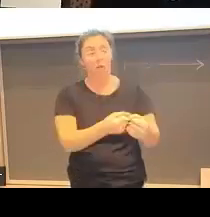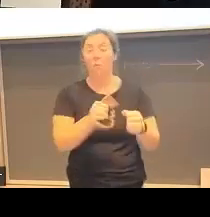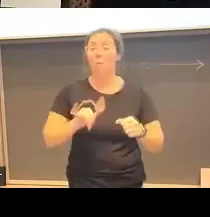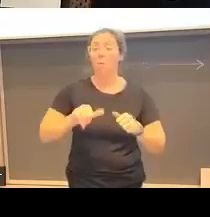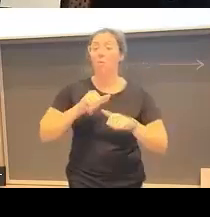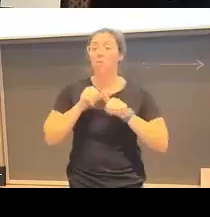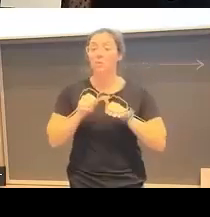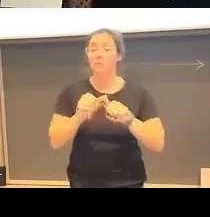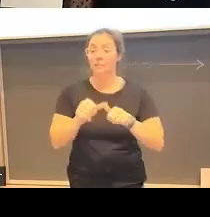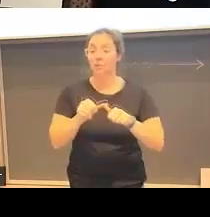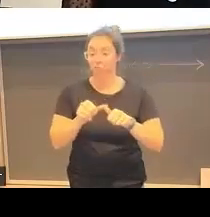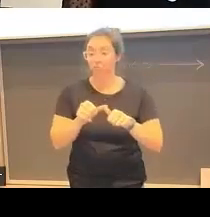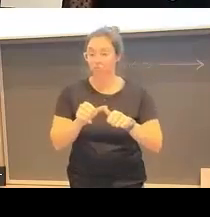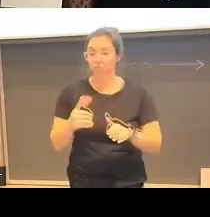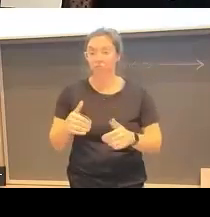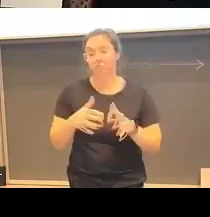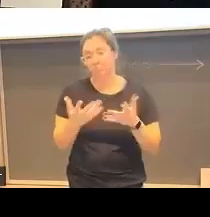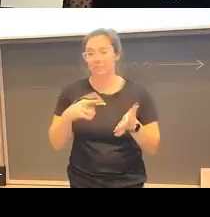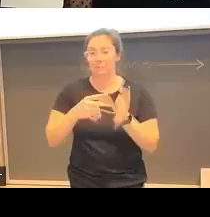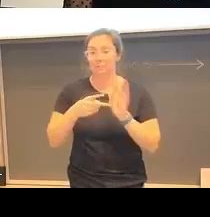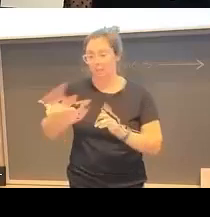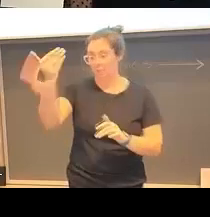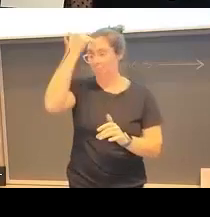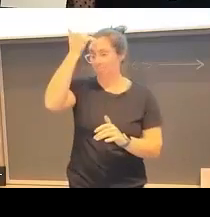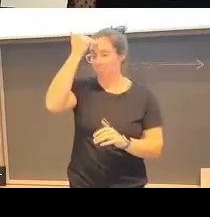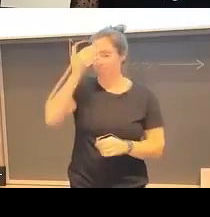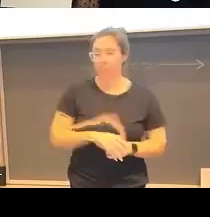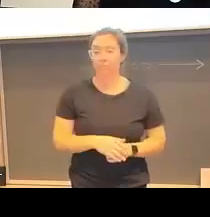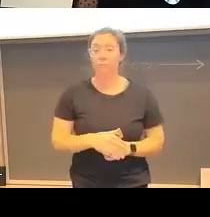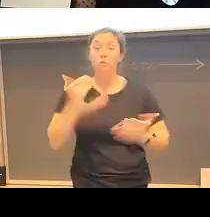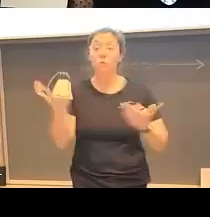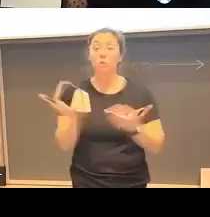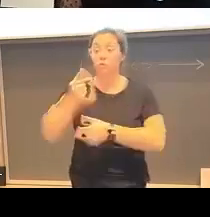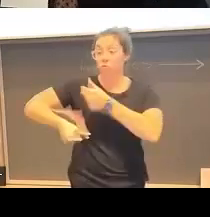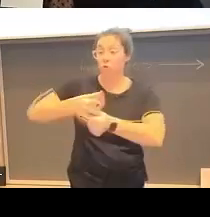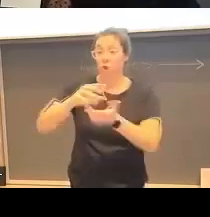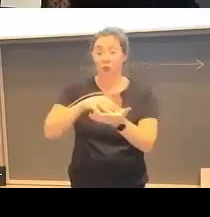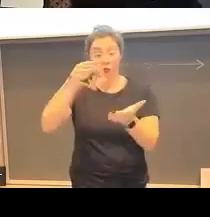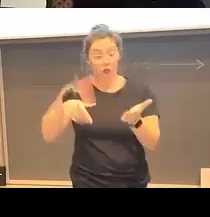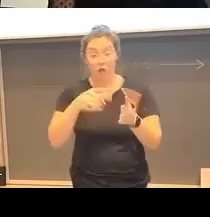demonstrated competency but with a new generation of learner came different needs silence could not